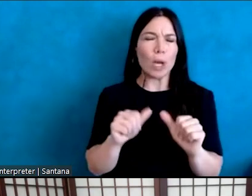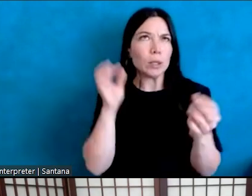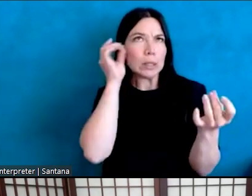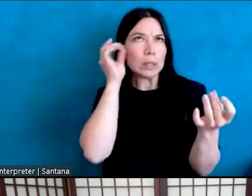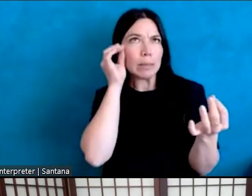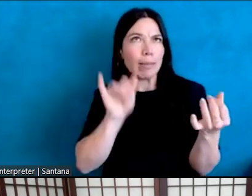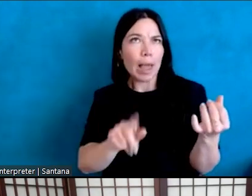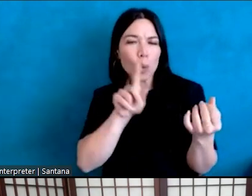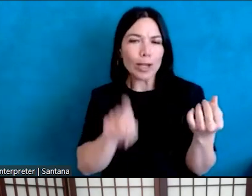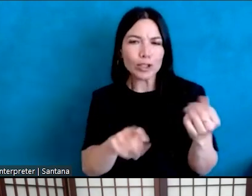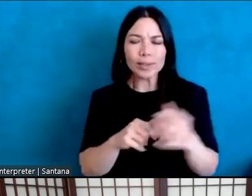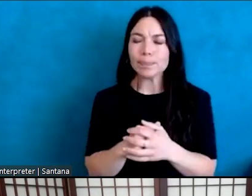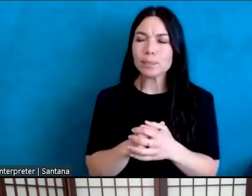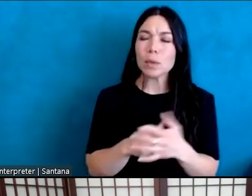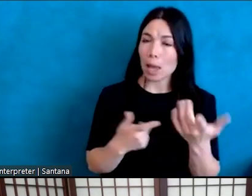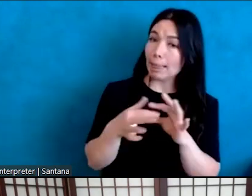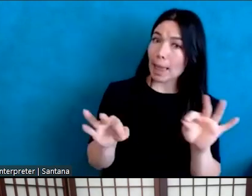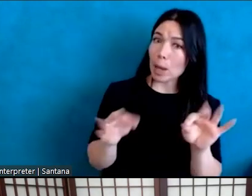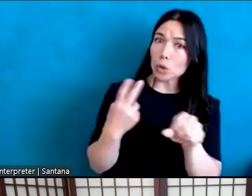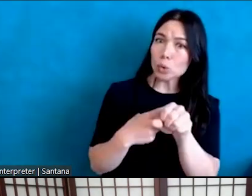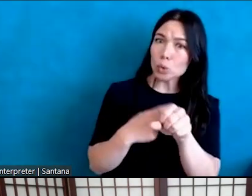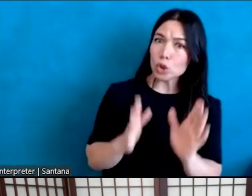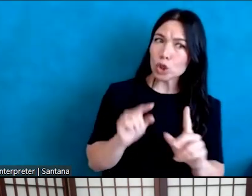Do language users, for example, feel that their language use is relevant?